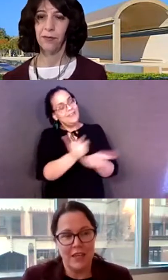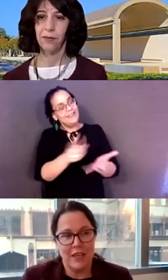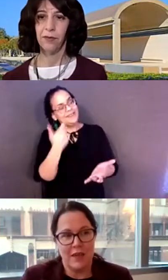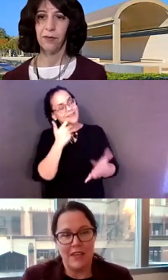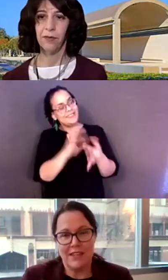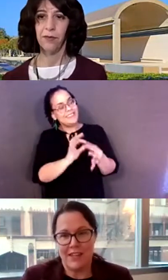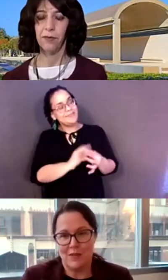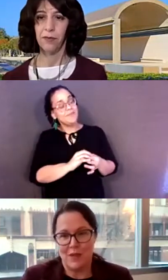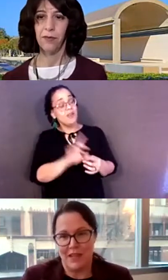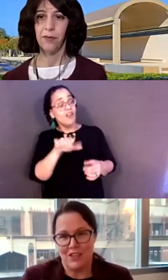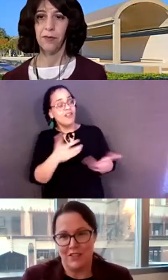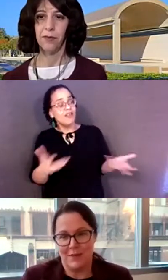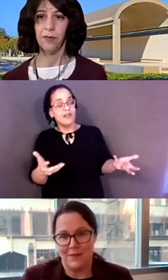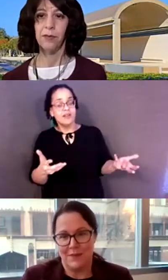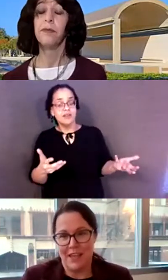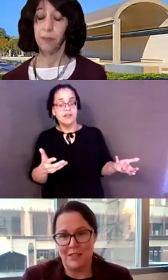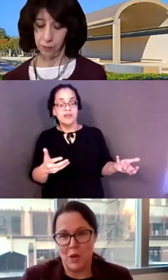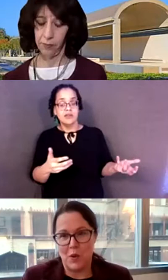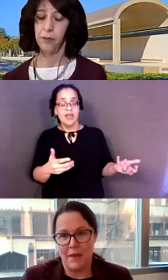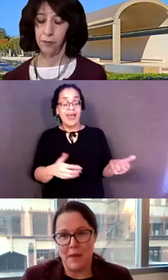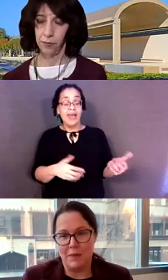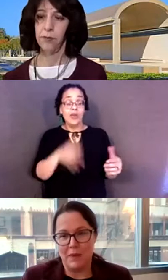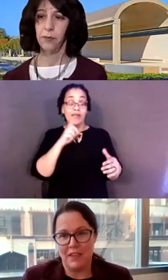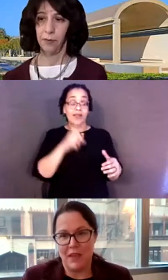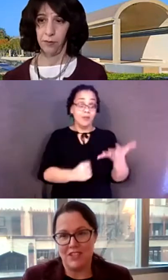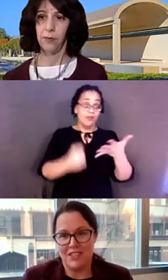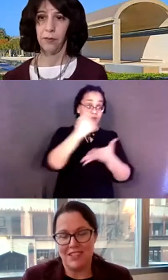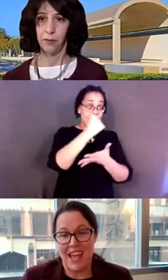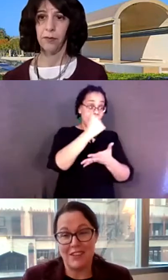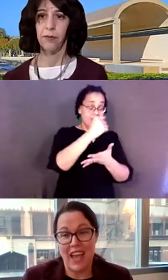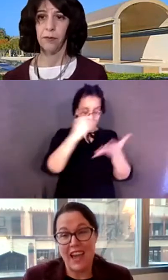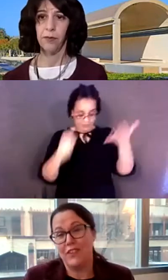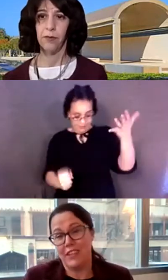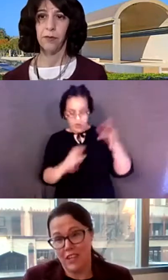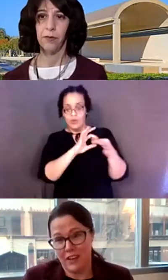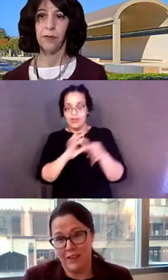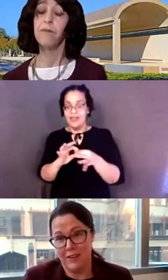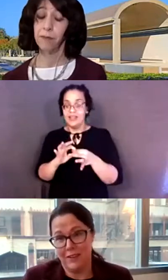it begins and ends with the patient and so it might be the patient says